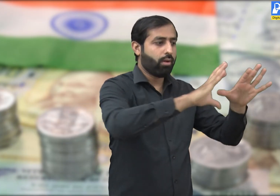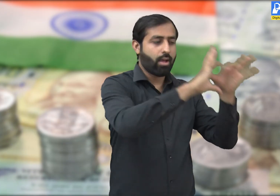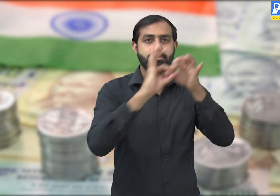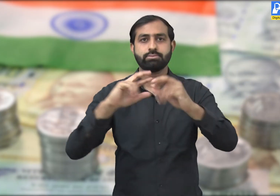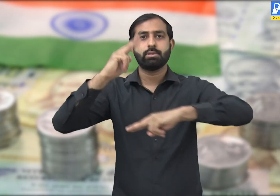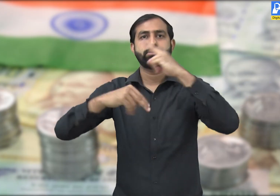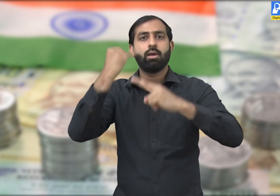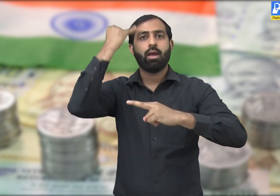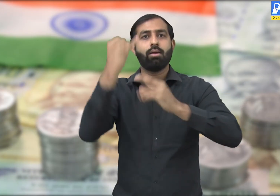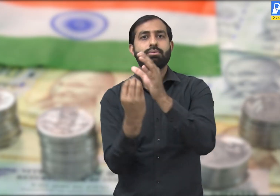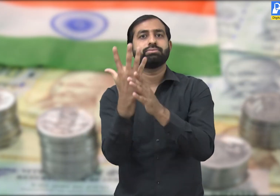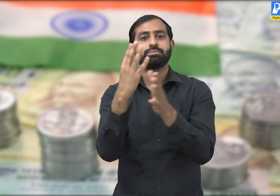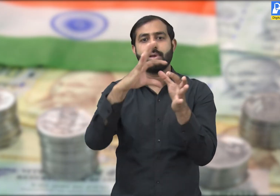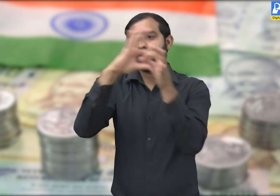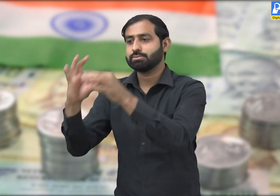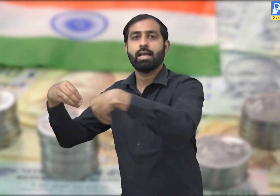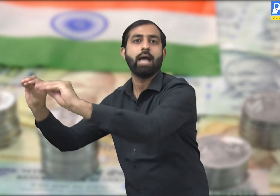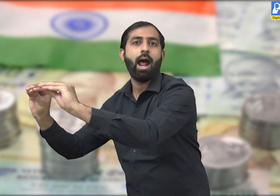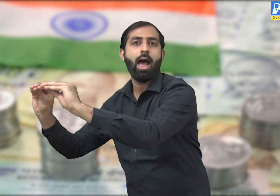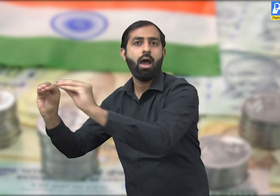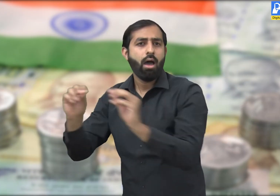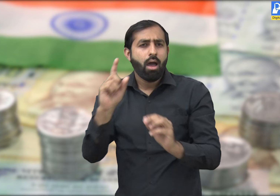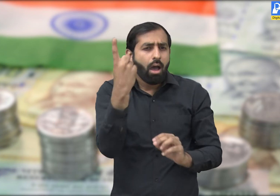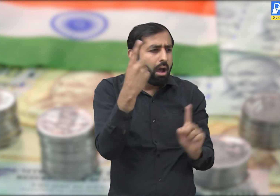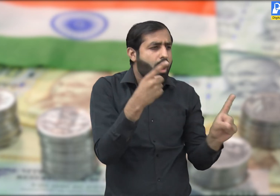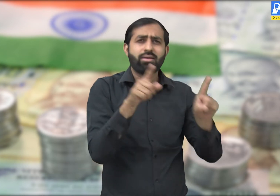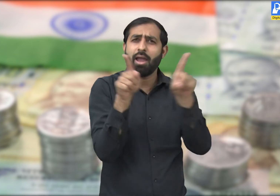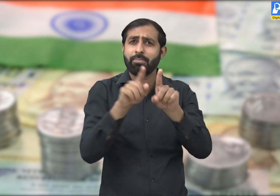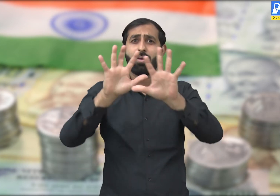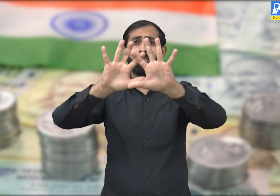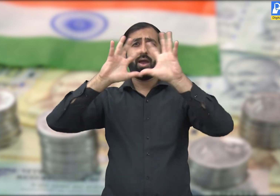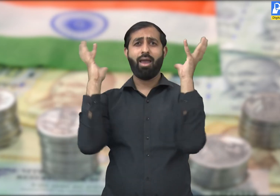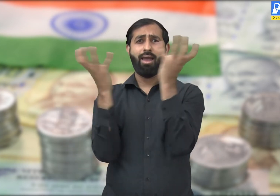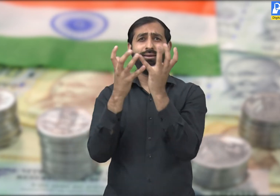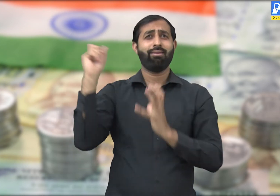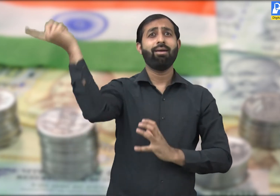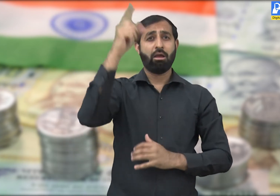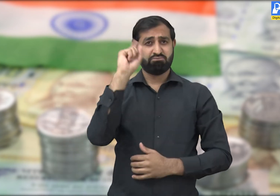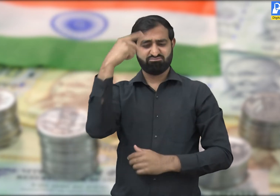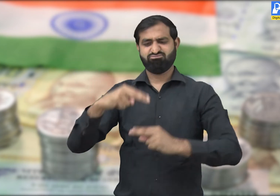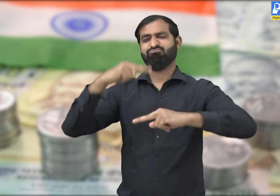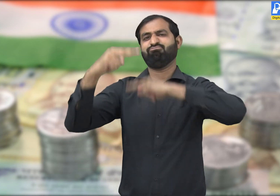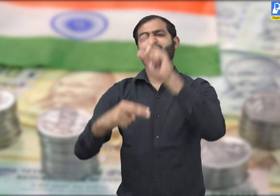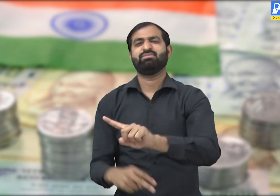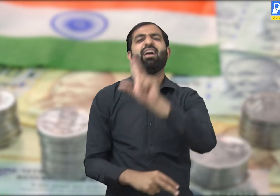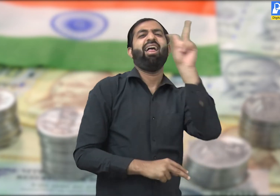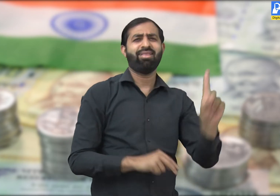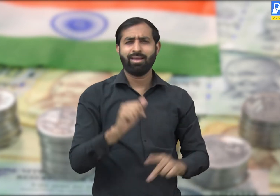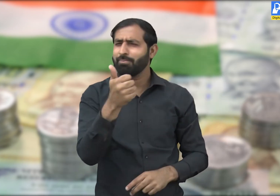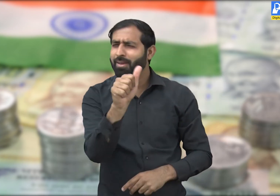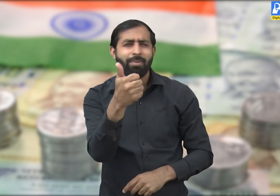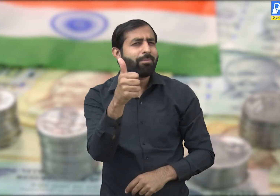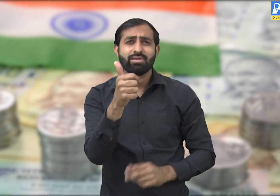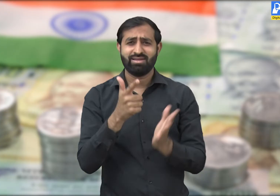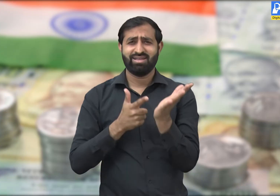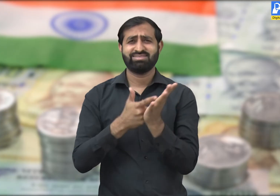villages is the most important and the first link in the chain of economic growth. It is the same globally.